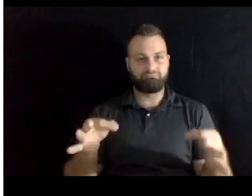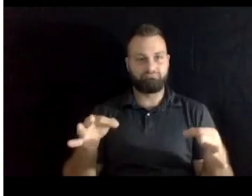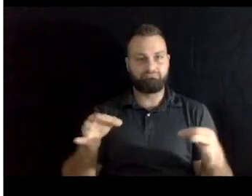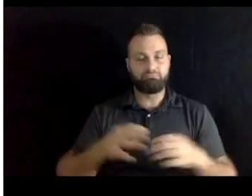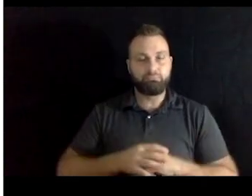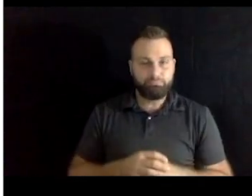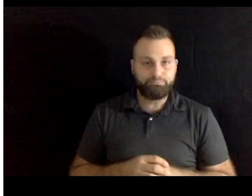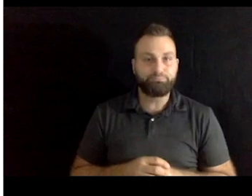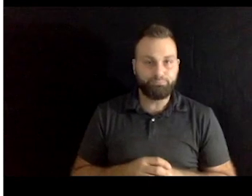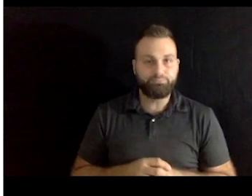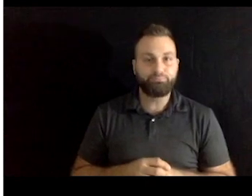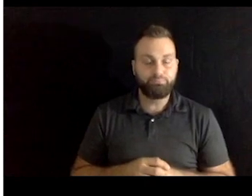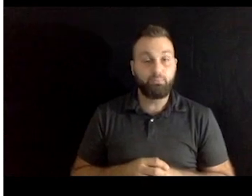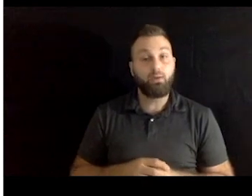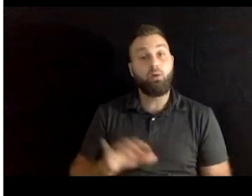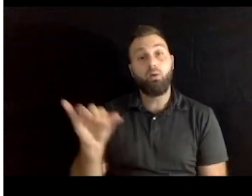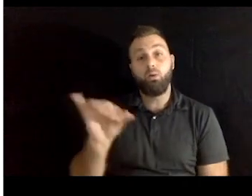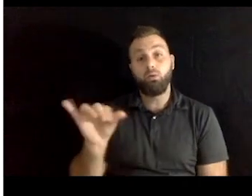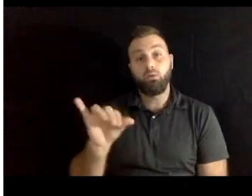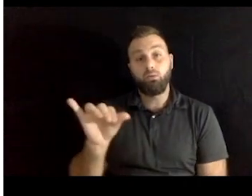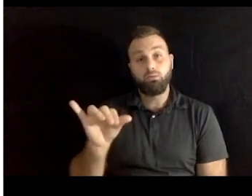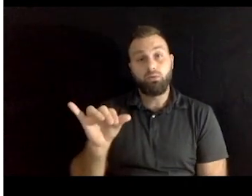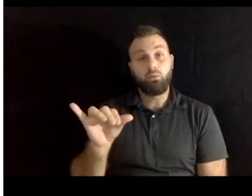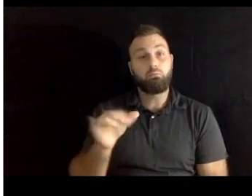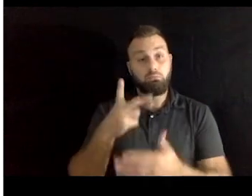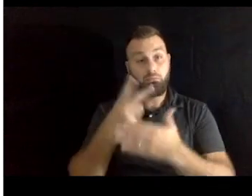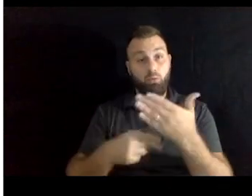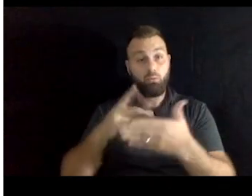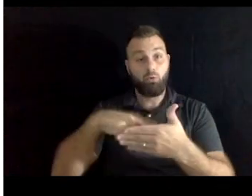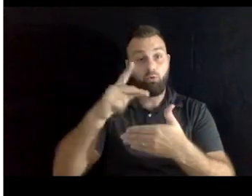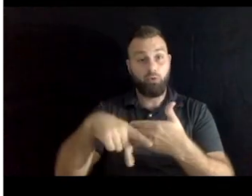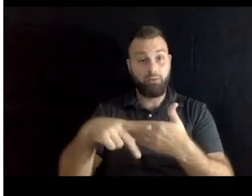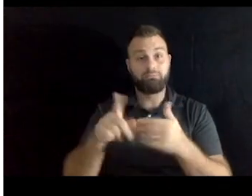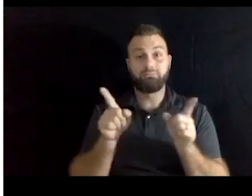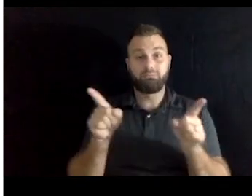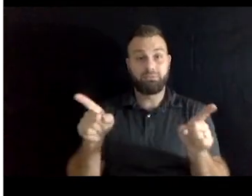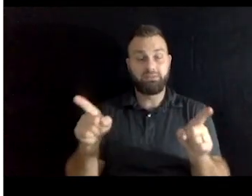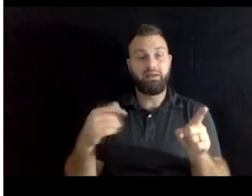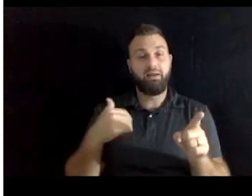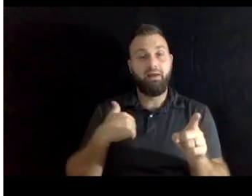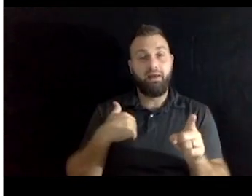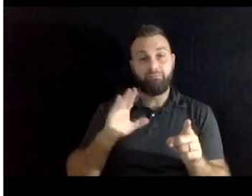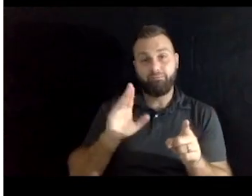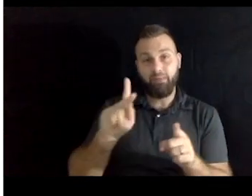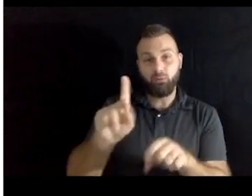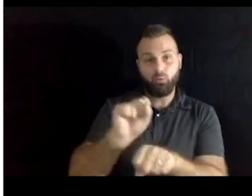And the other thing to point out is that both these programs have returned to work incentives.